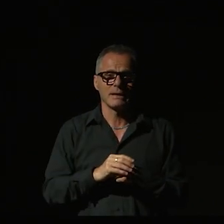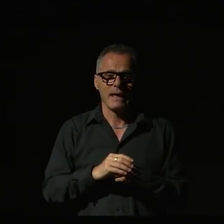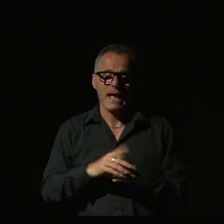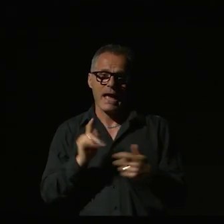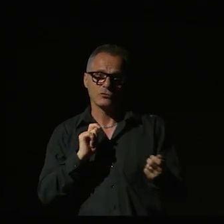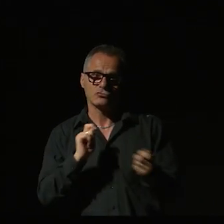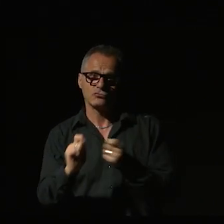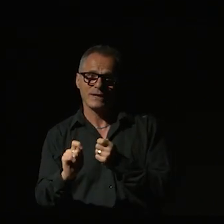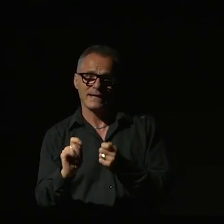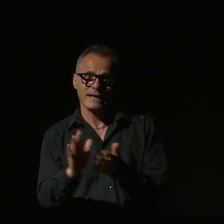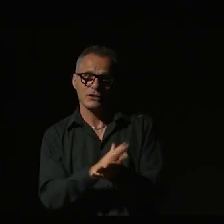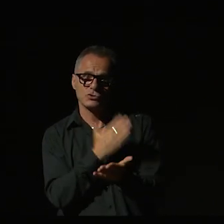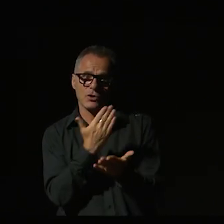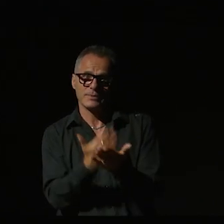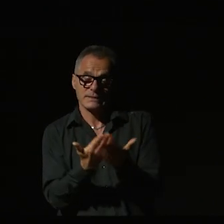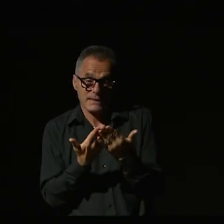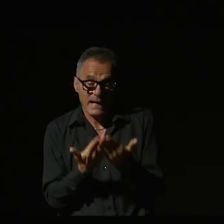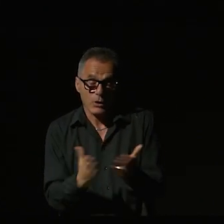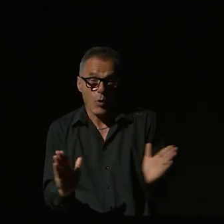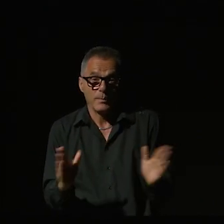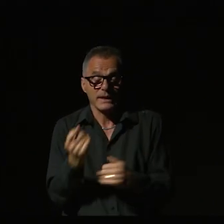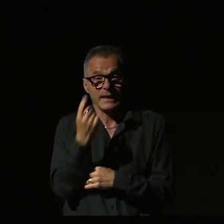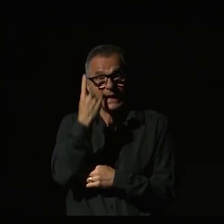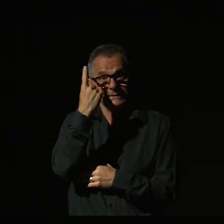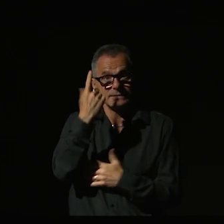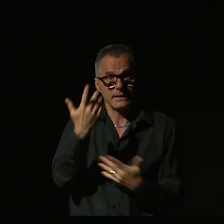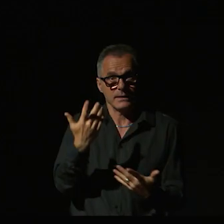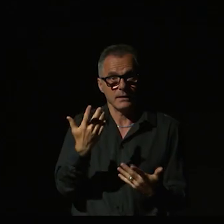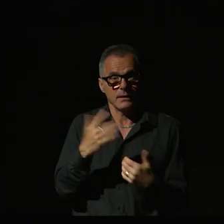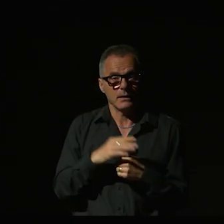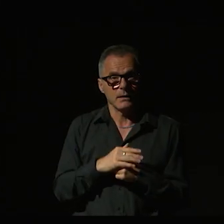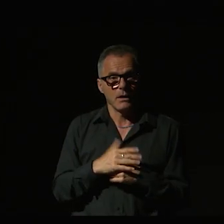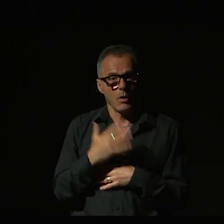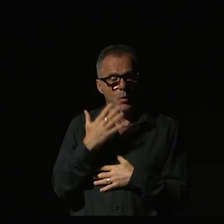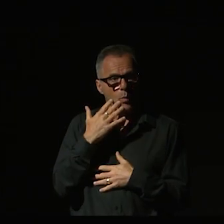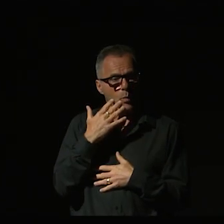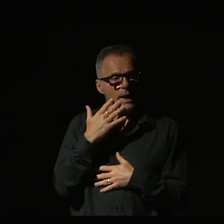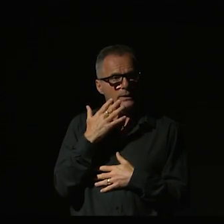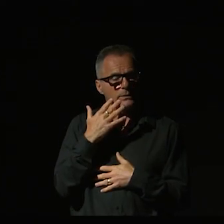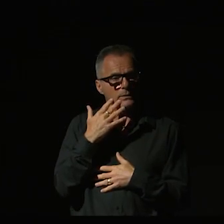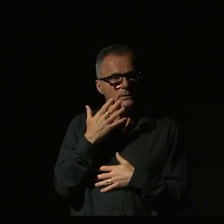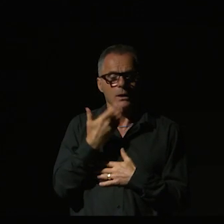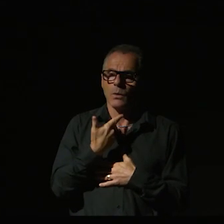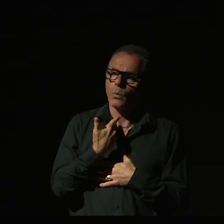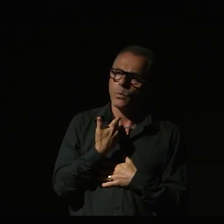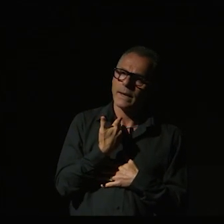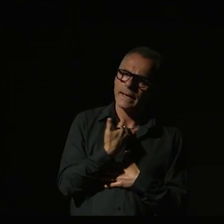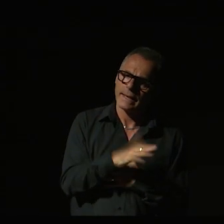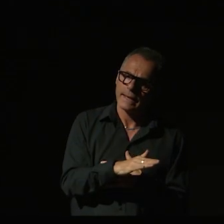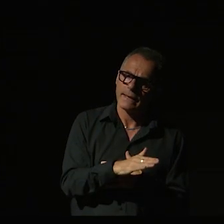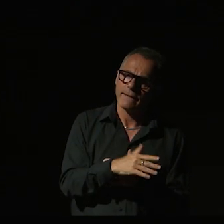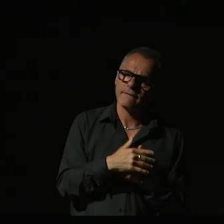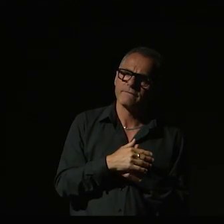and also opening up the idea as to when we leave this lecture room and go back into the National Gallery